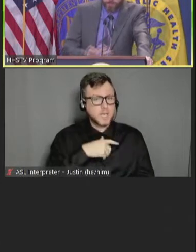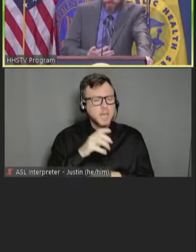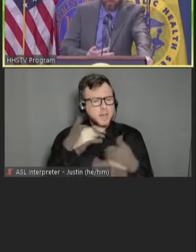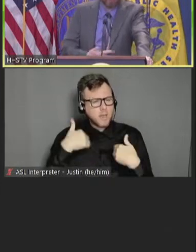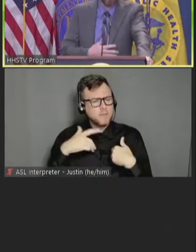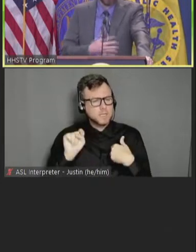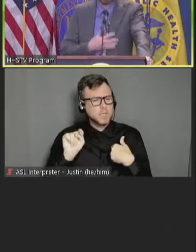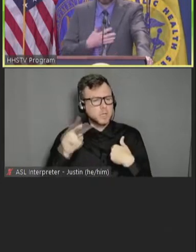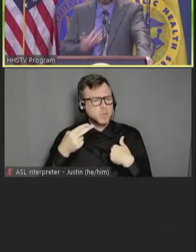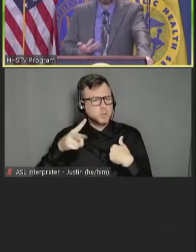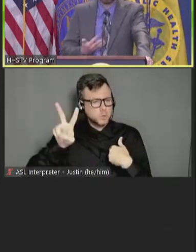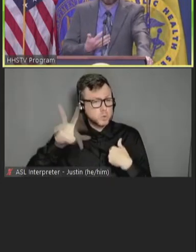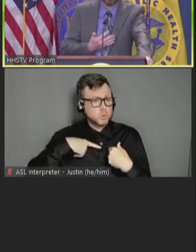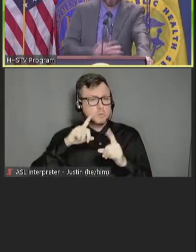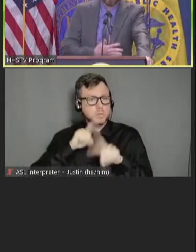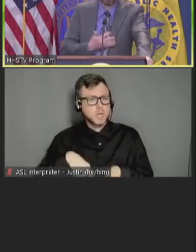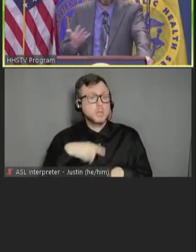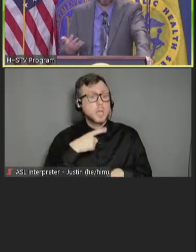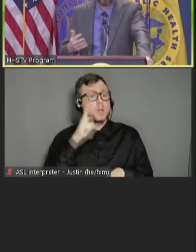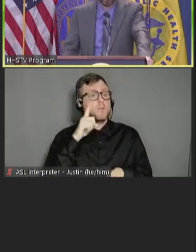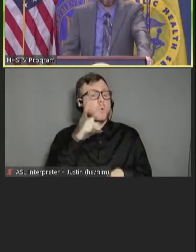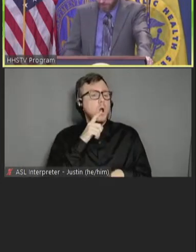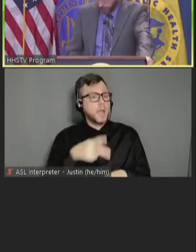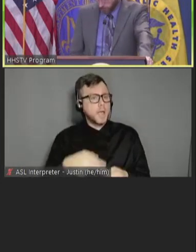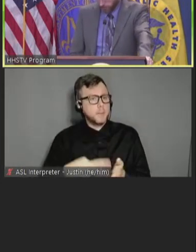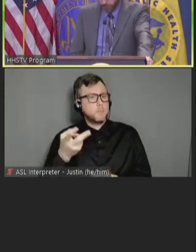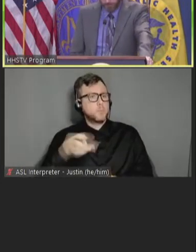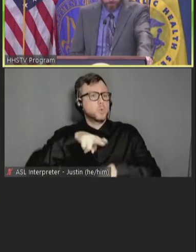and for [unintelligible] booster, we want to shift that more to a Th1 response.